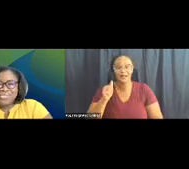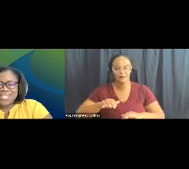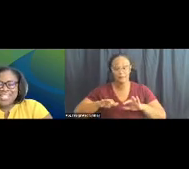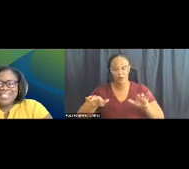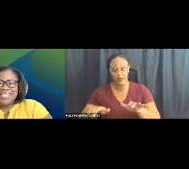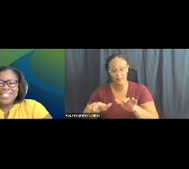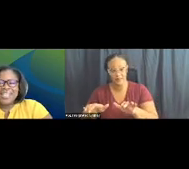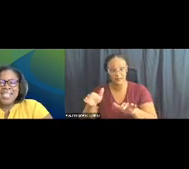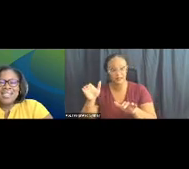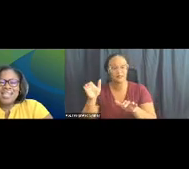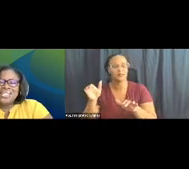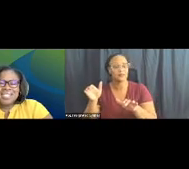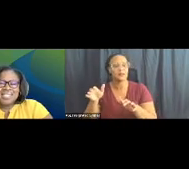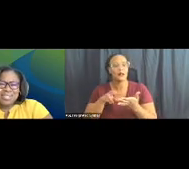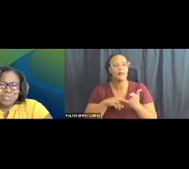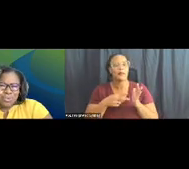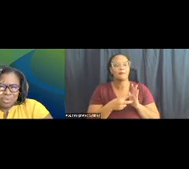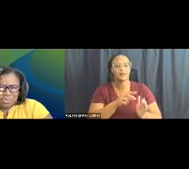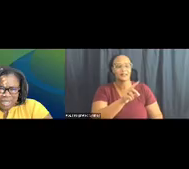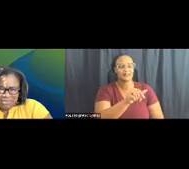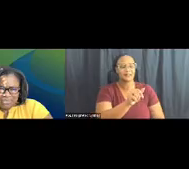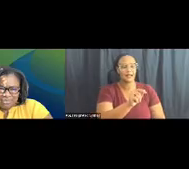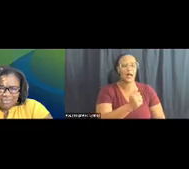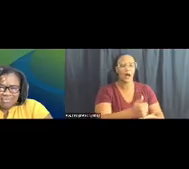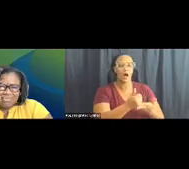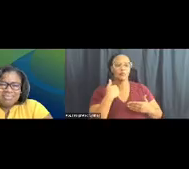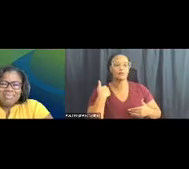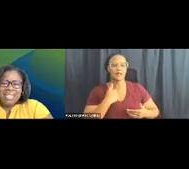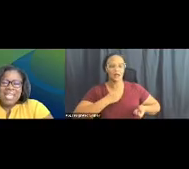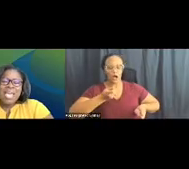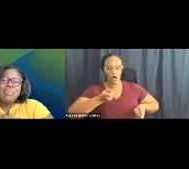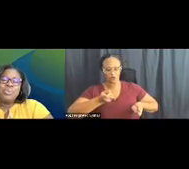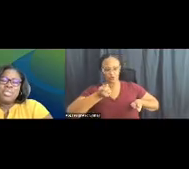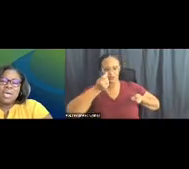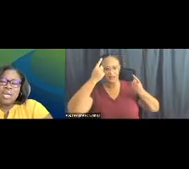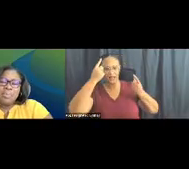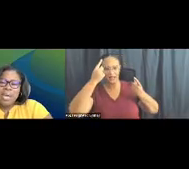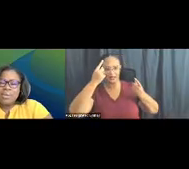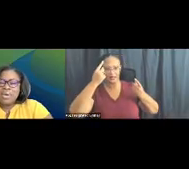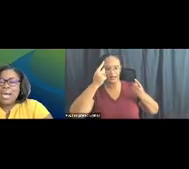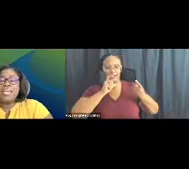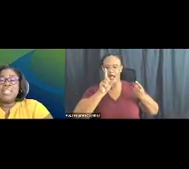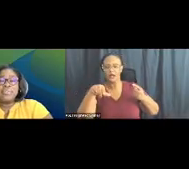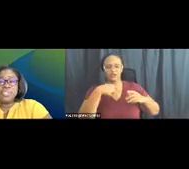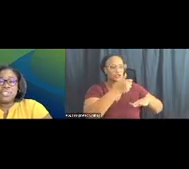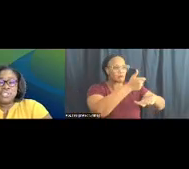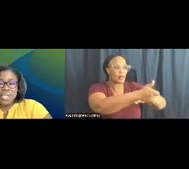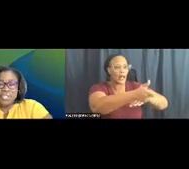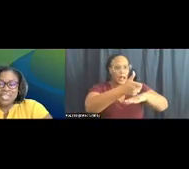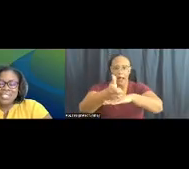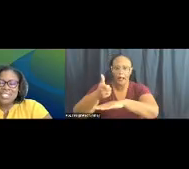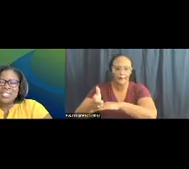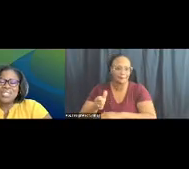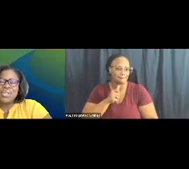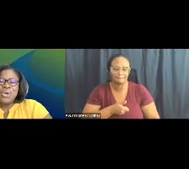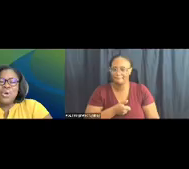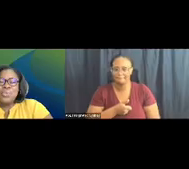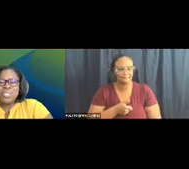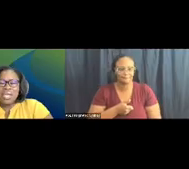for understanding, not just as a tool for bling. And when we talk about high lever change ideas,